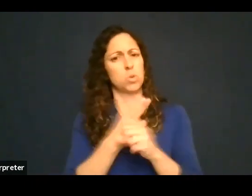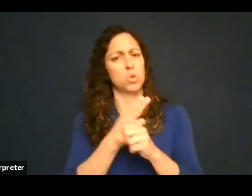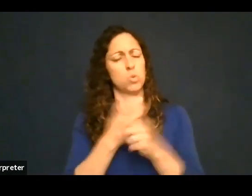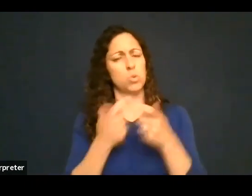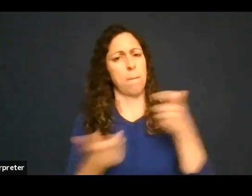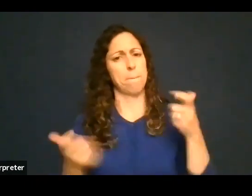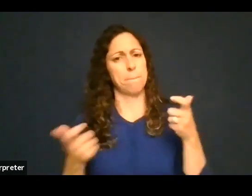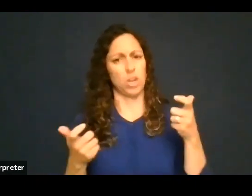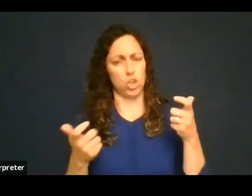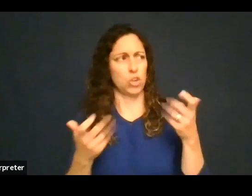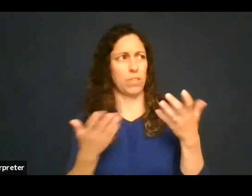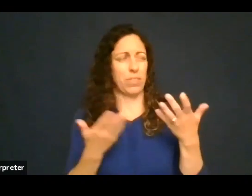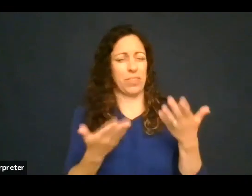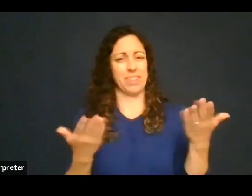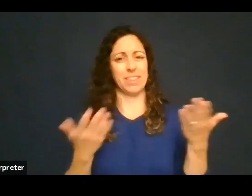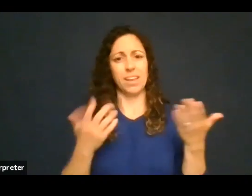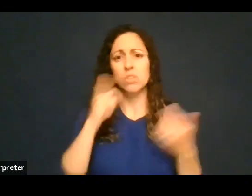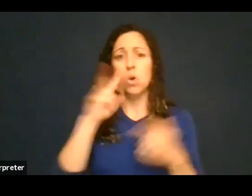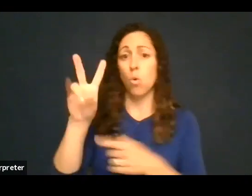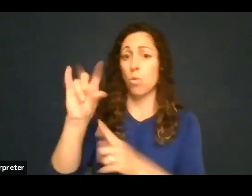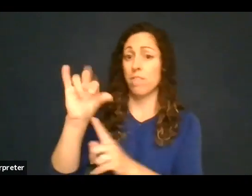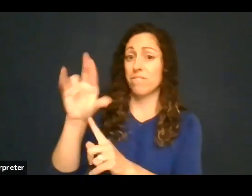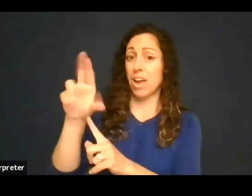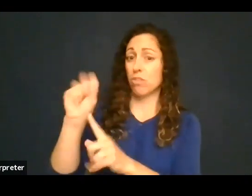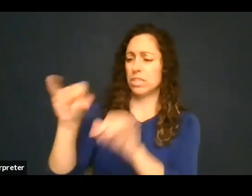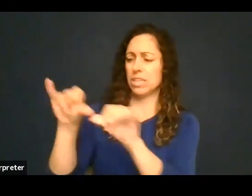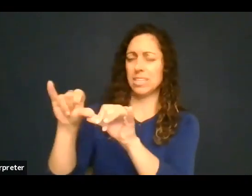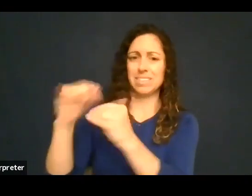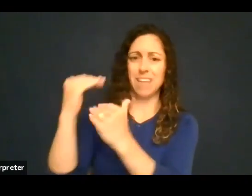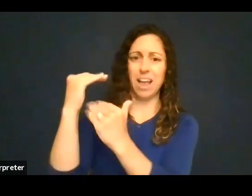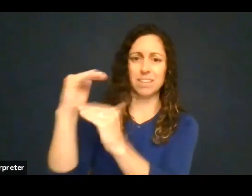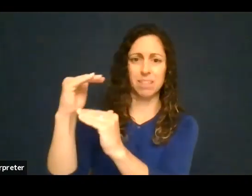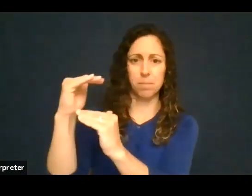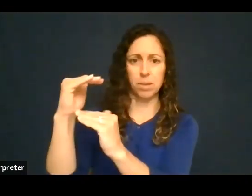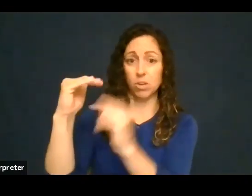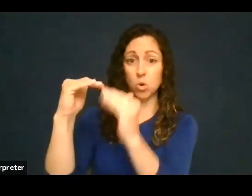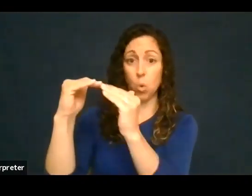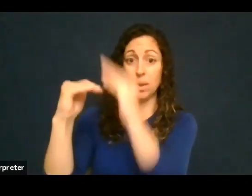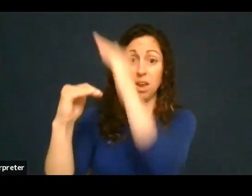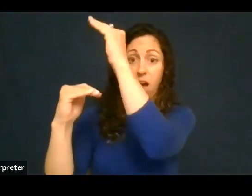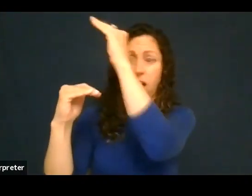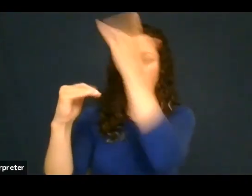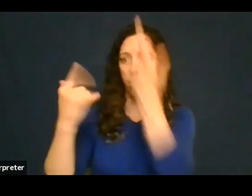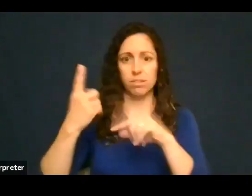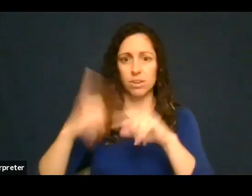And once you go beyond that, you can't get a larger gene in it. So if you can find a different way of delivering